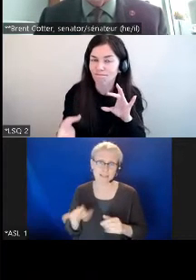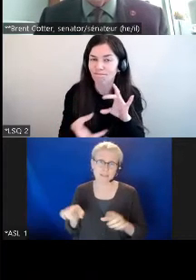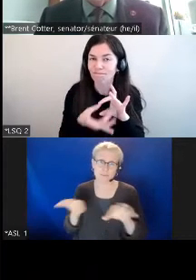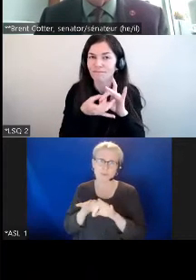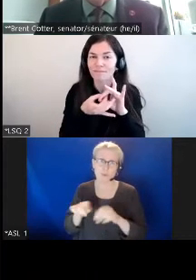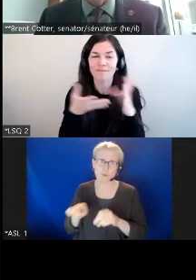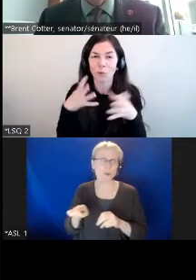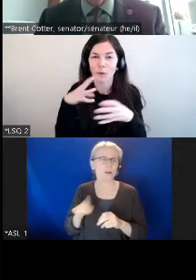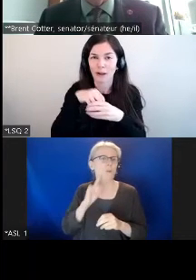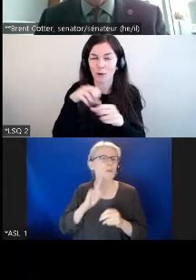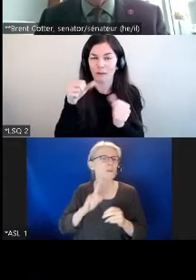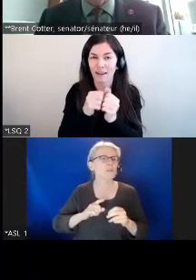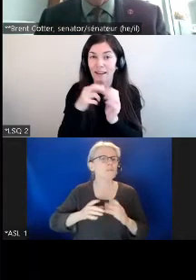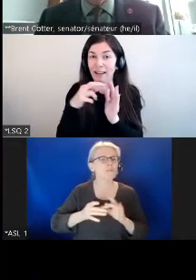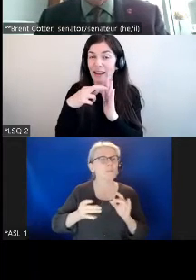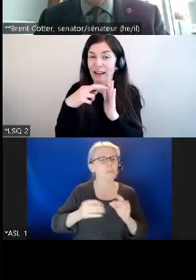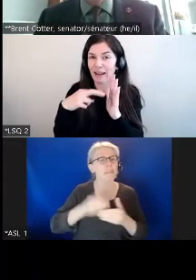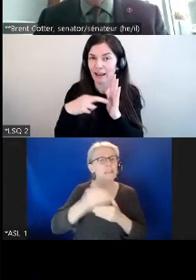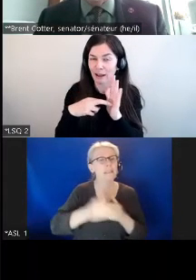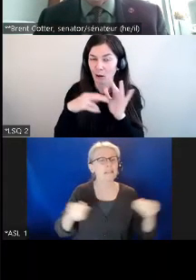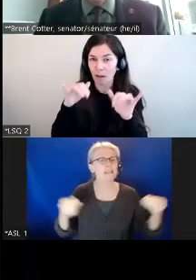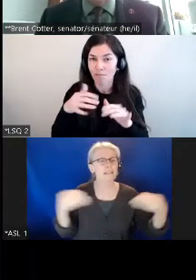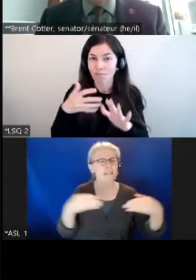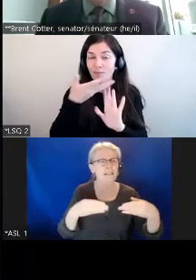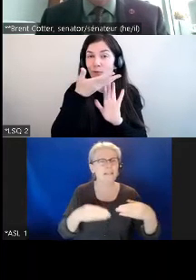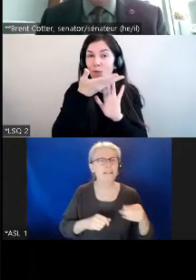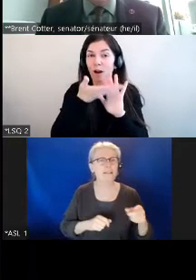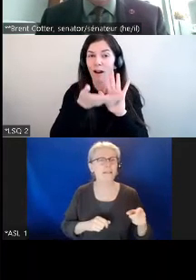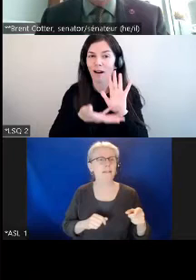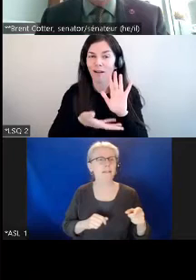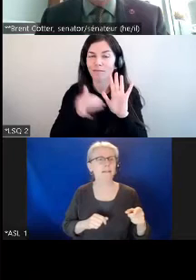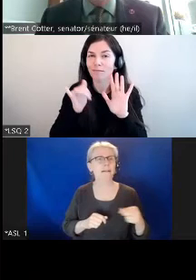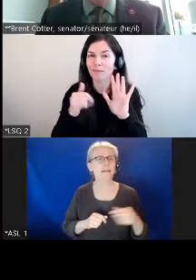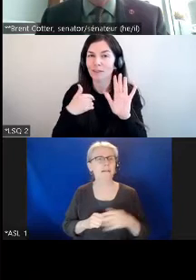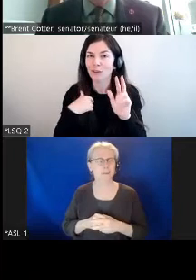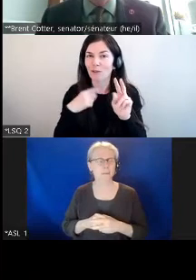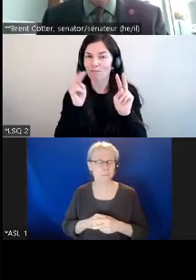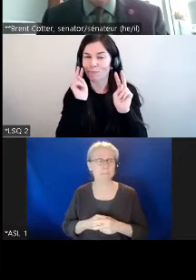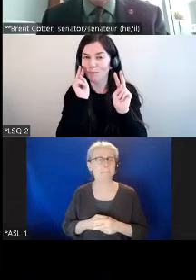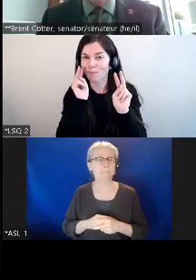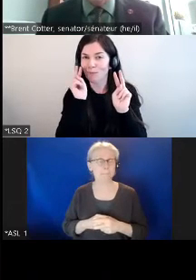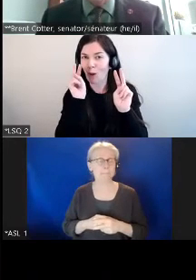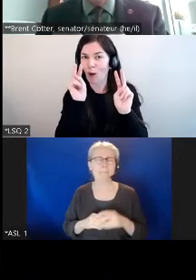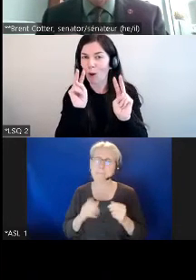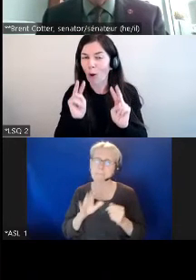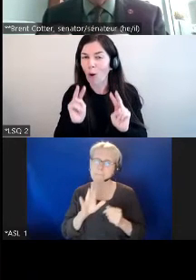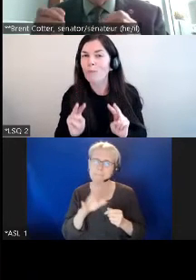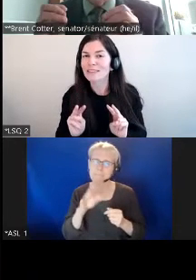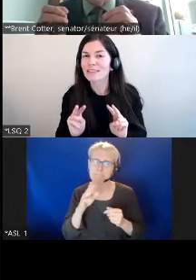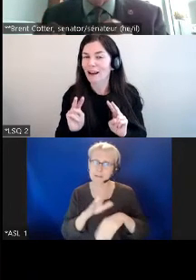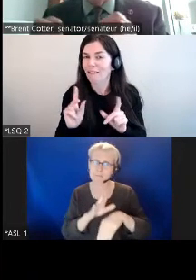MAYBE BEGINNING WITH THE NEXT SLIDE. BECAUSE ONE OF THE THINGS THAT IS IMPORTANT IS TO THINK ABOUT